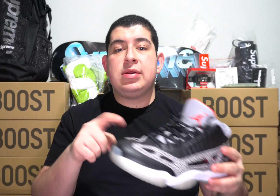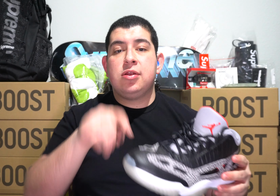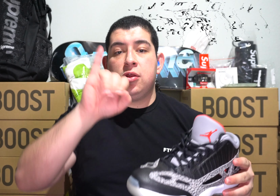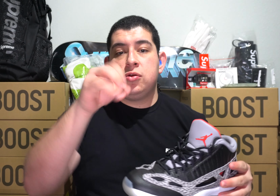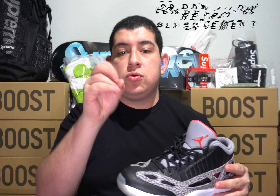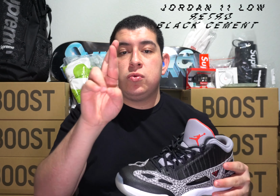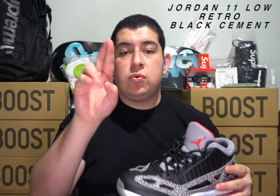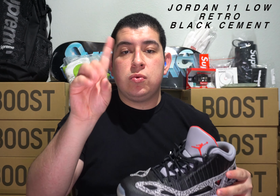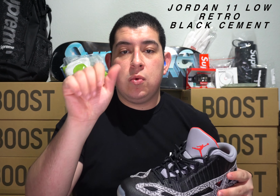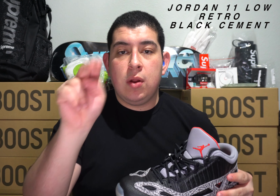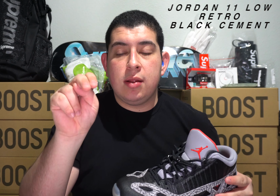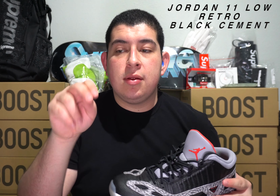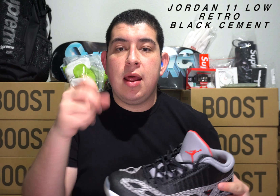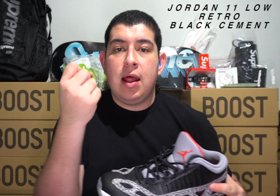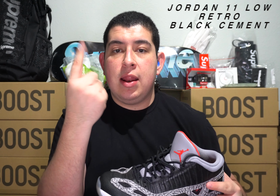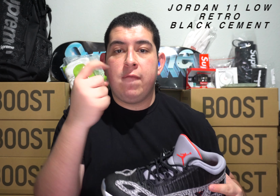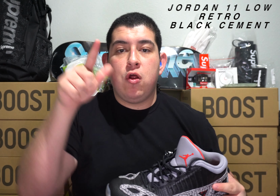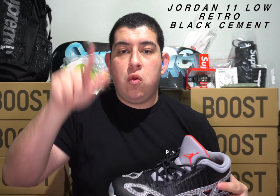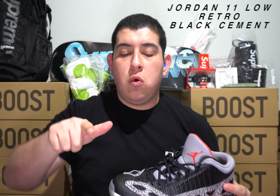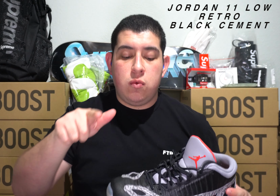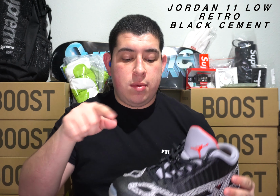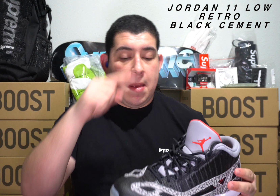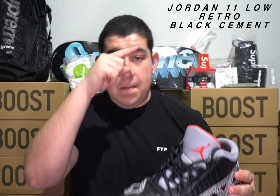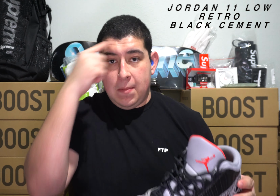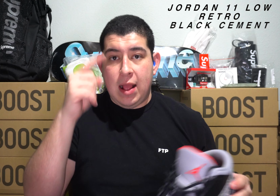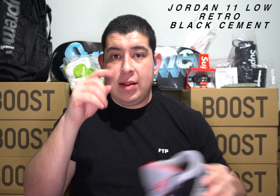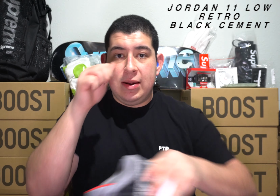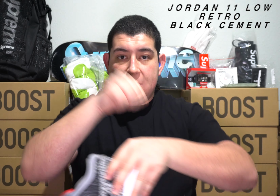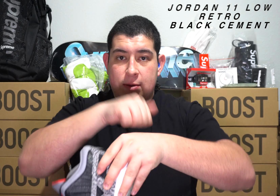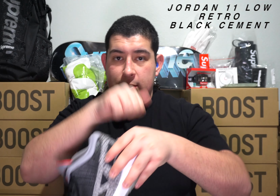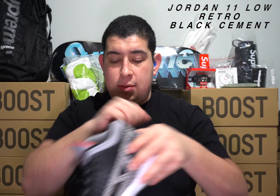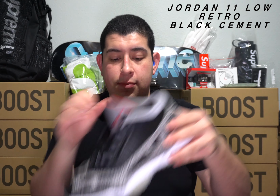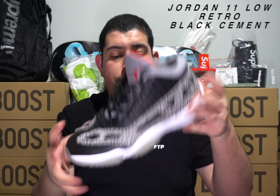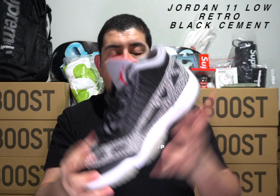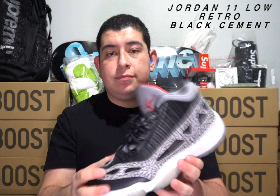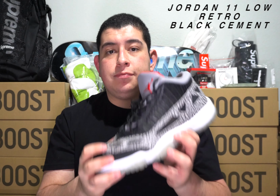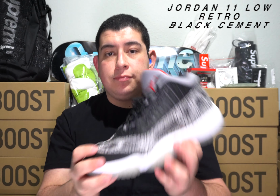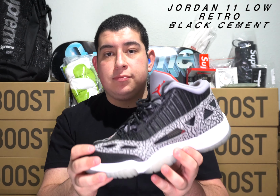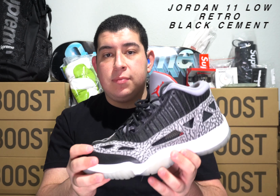This is Jordan 11 Low Retro Black Cement.